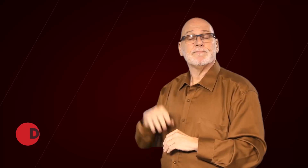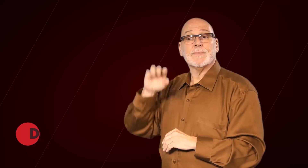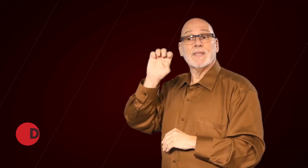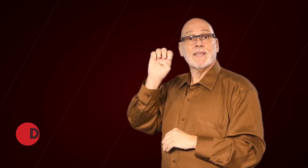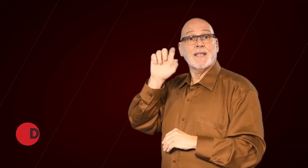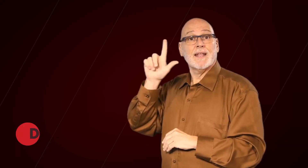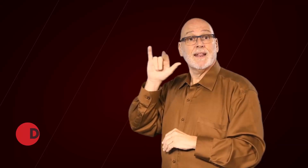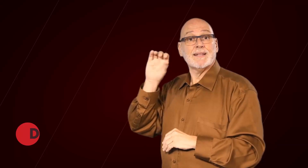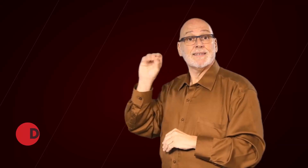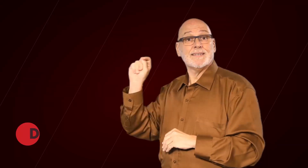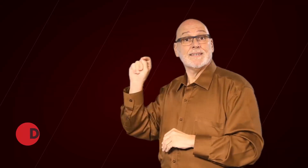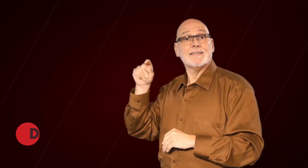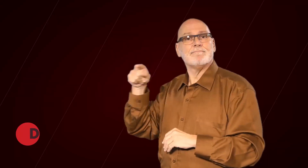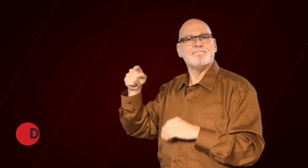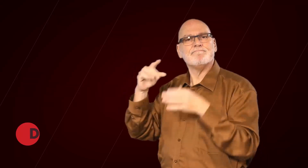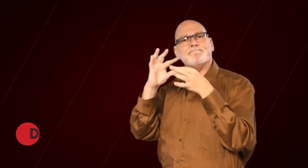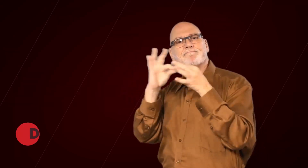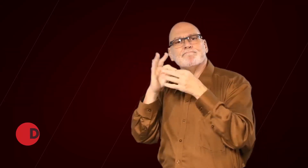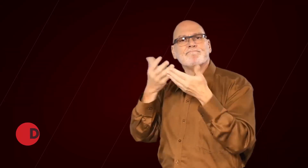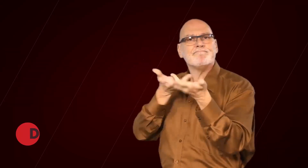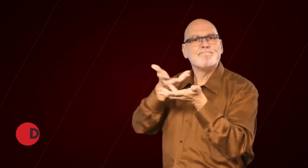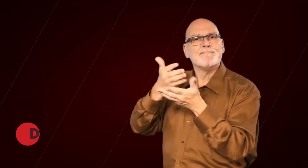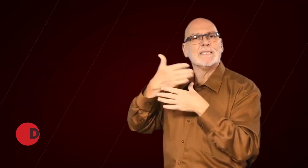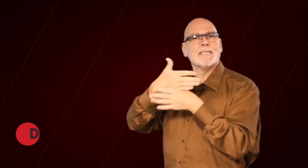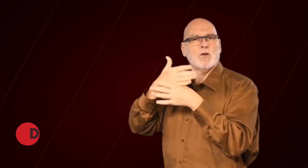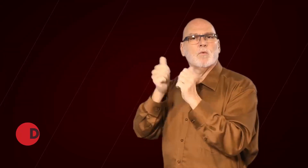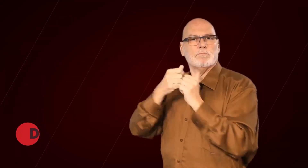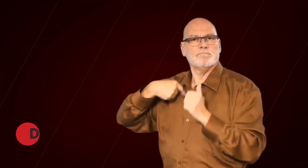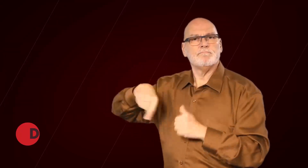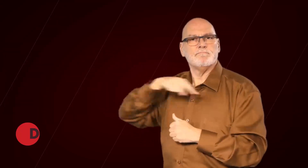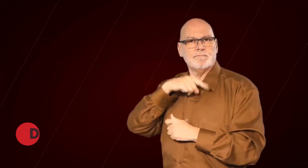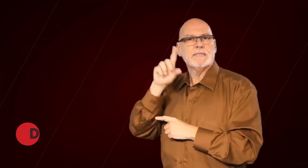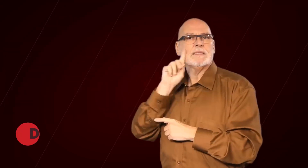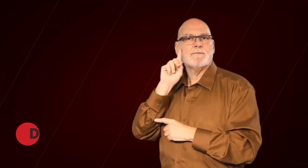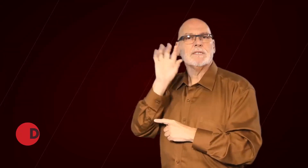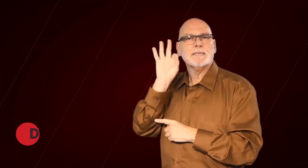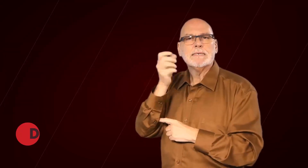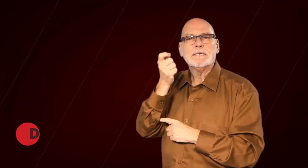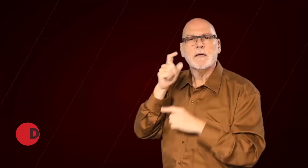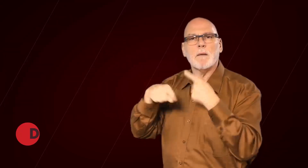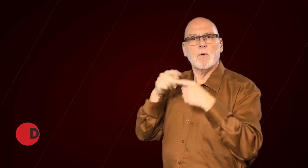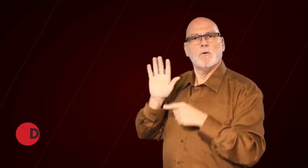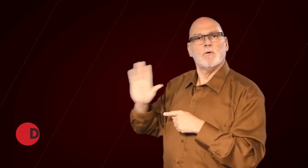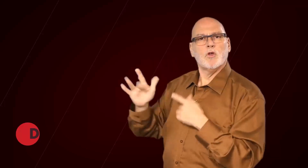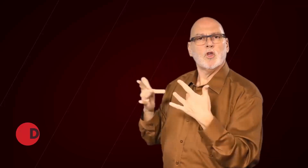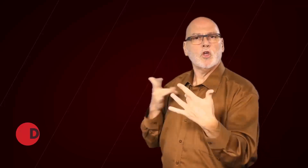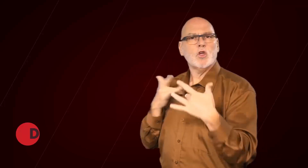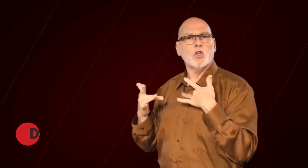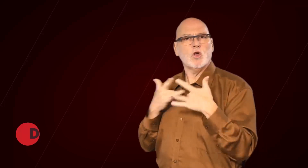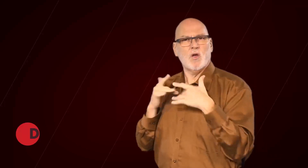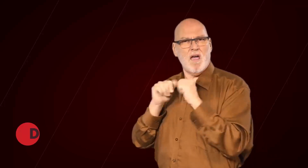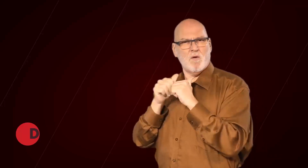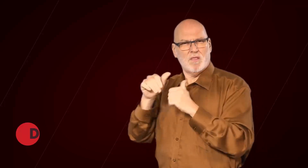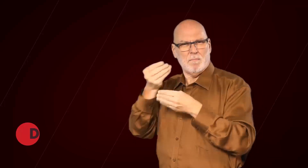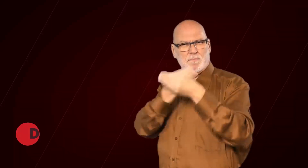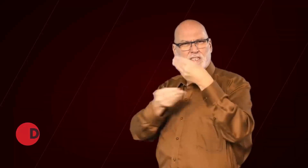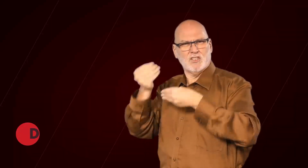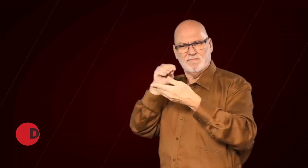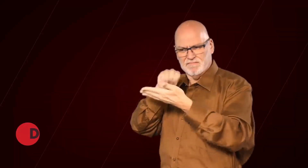Elliott shared with DeafDots a little bit about what concerns about how the budget